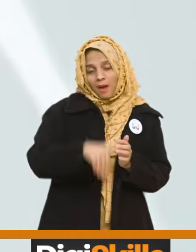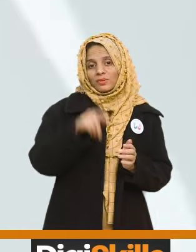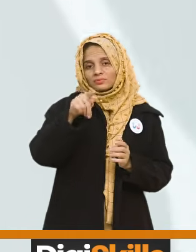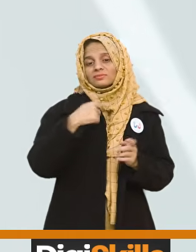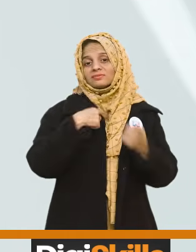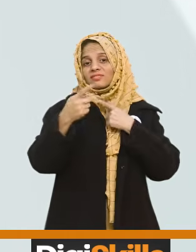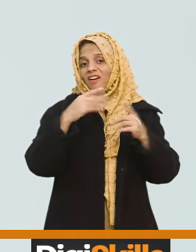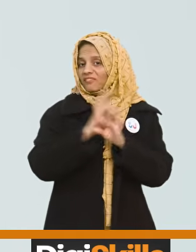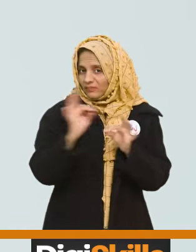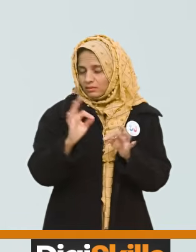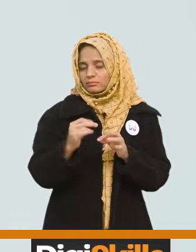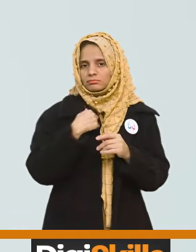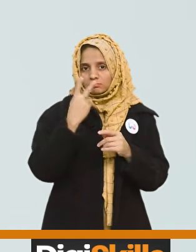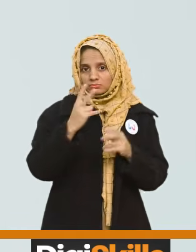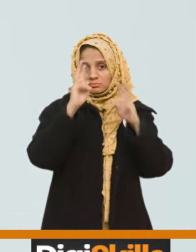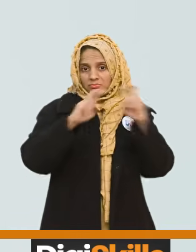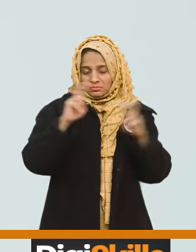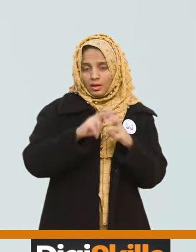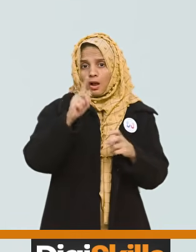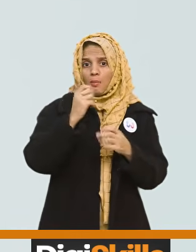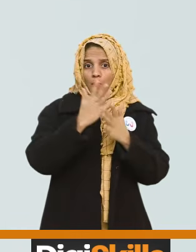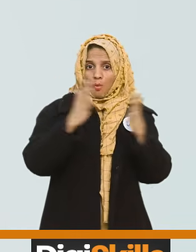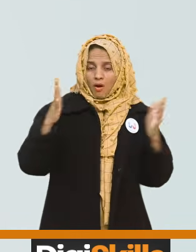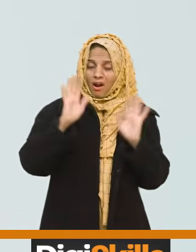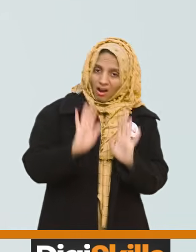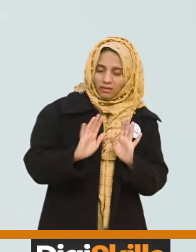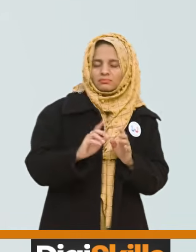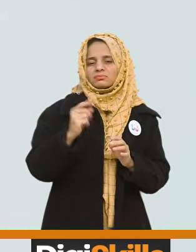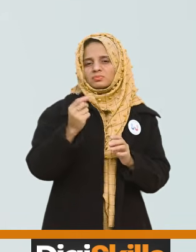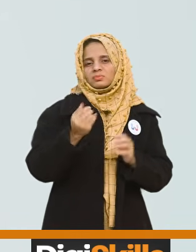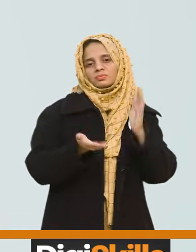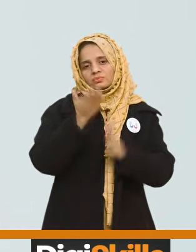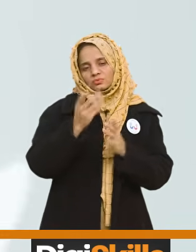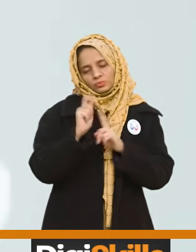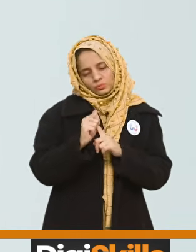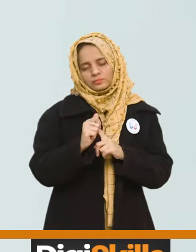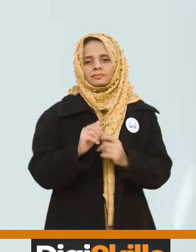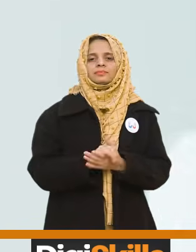but after having a conversation with you (client), I feel that this work is extra.